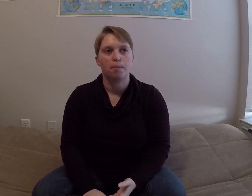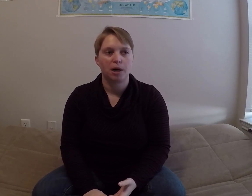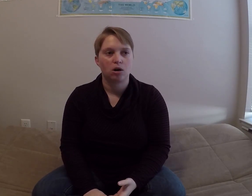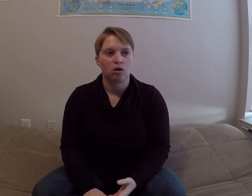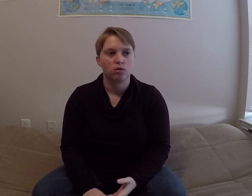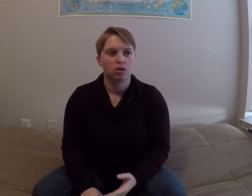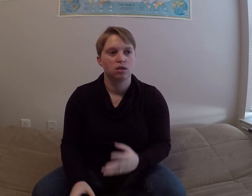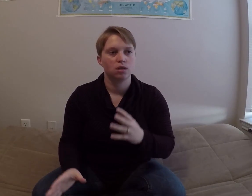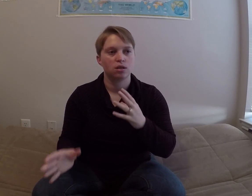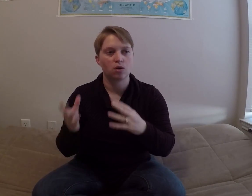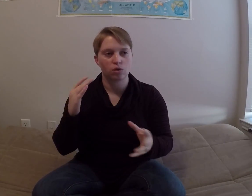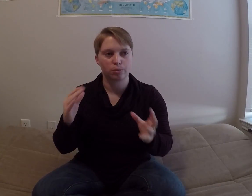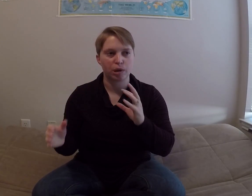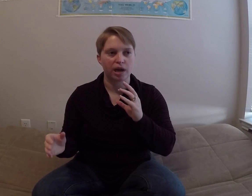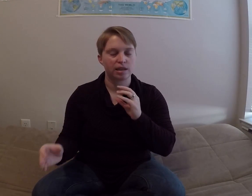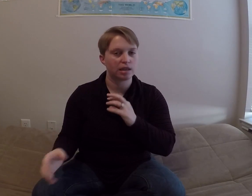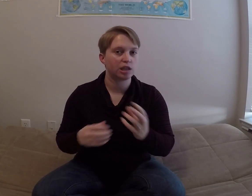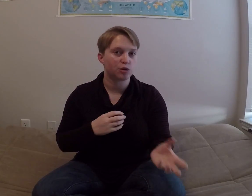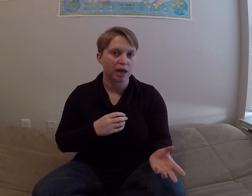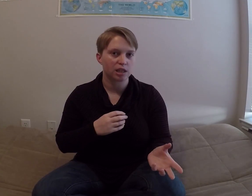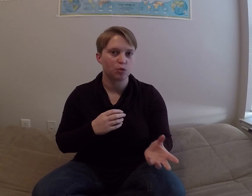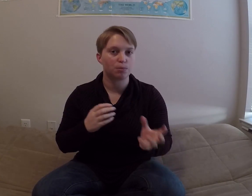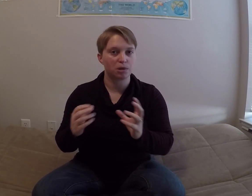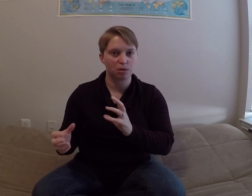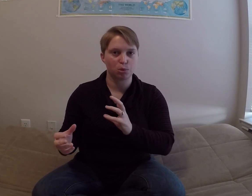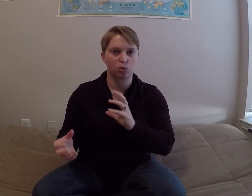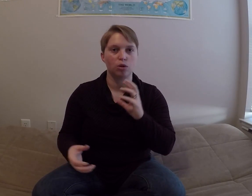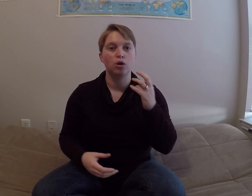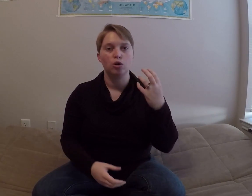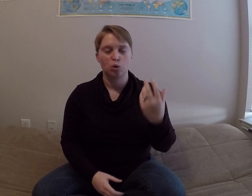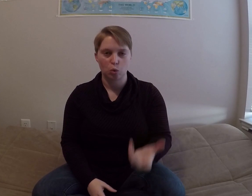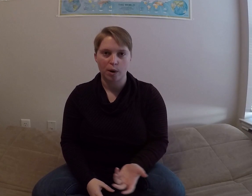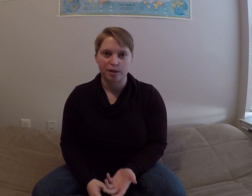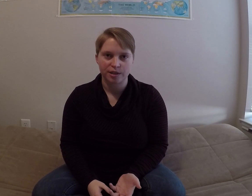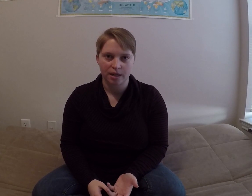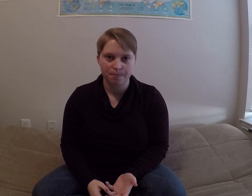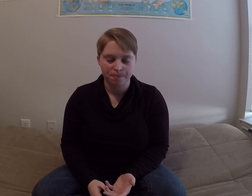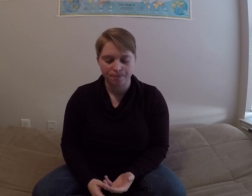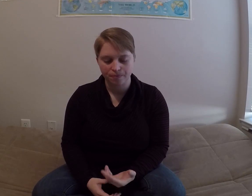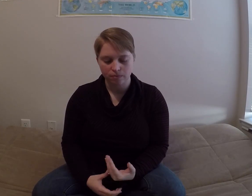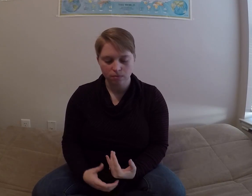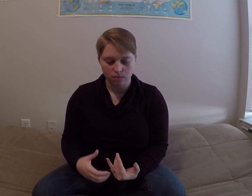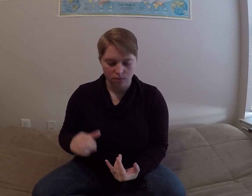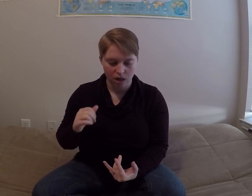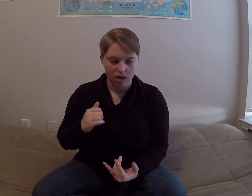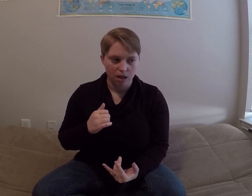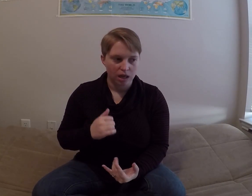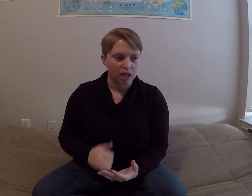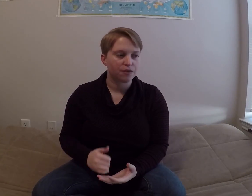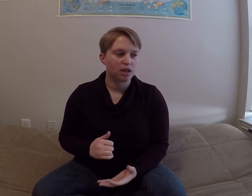about cochlear implant and interacting with people who wears them.